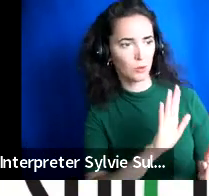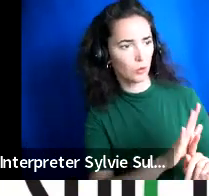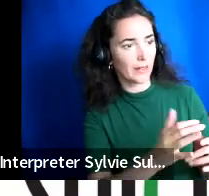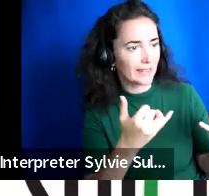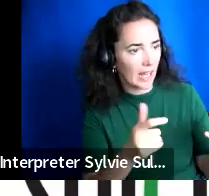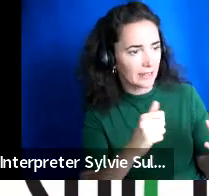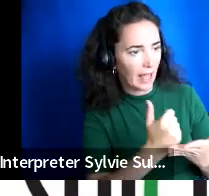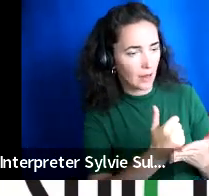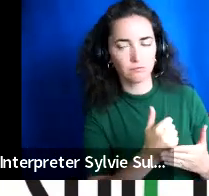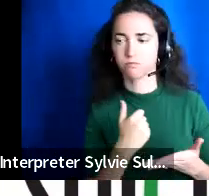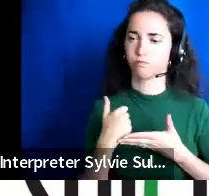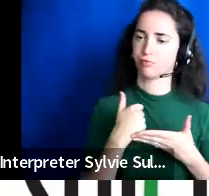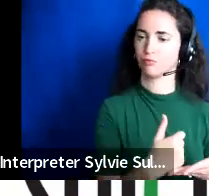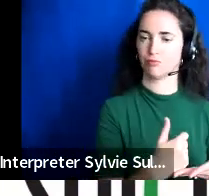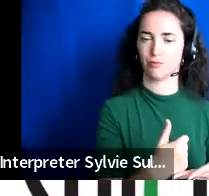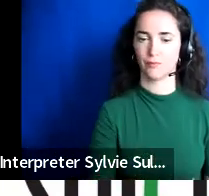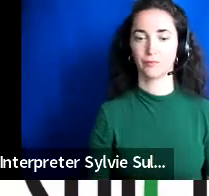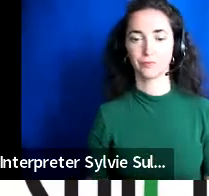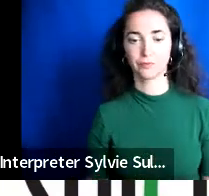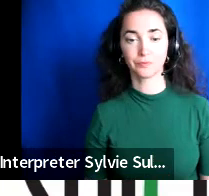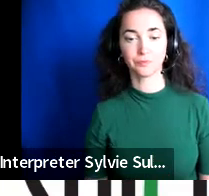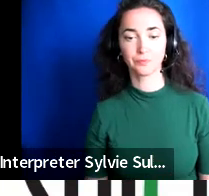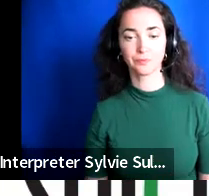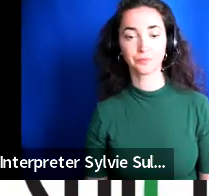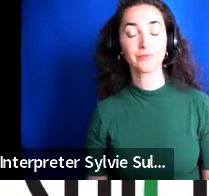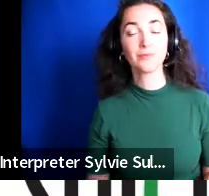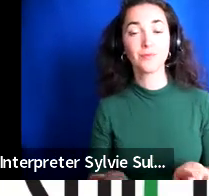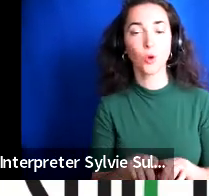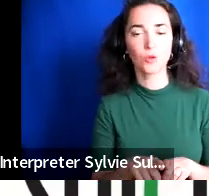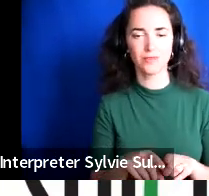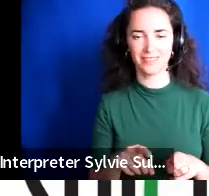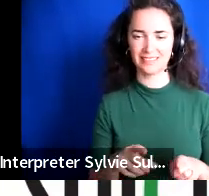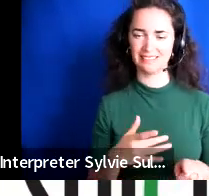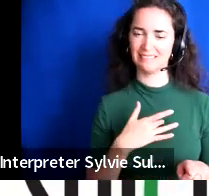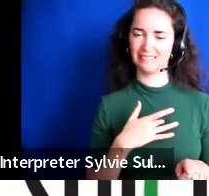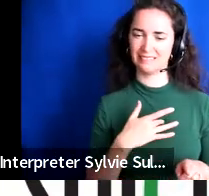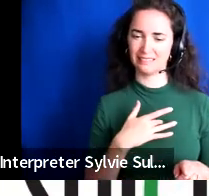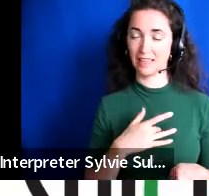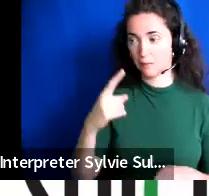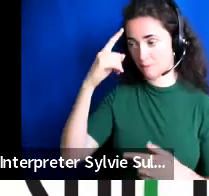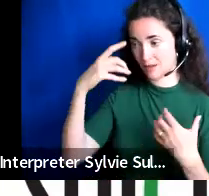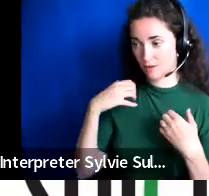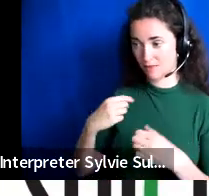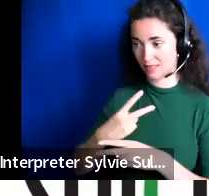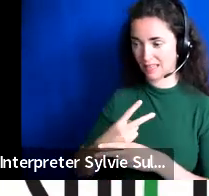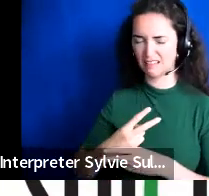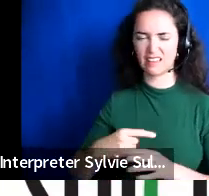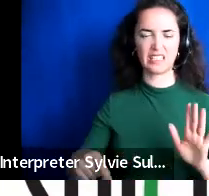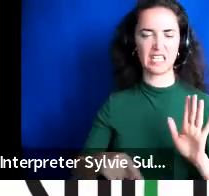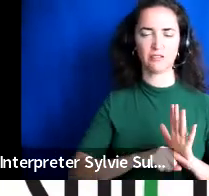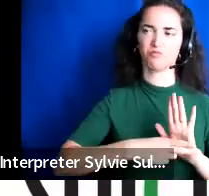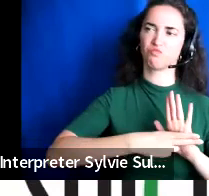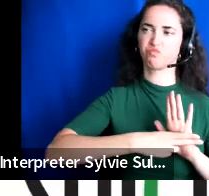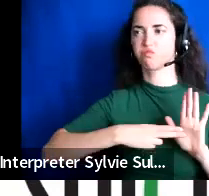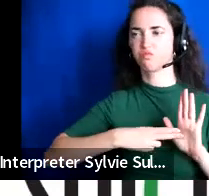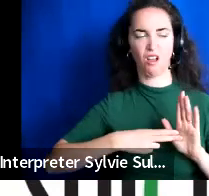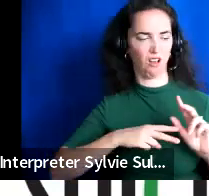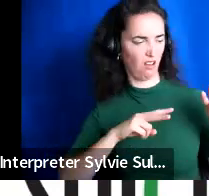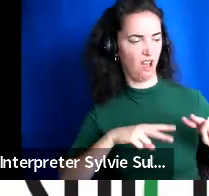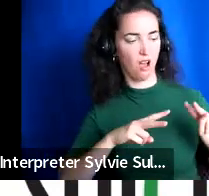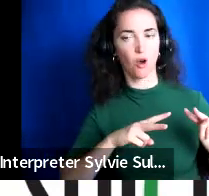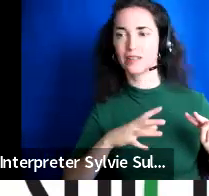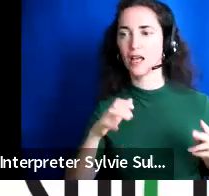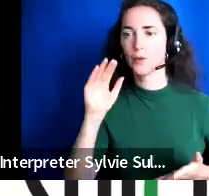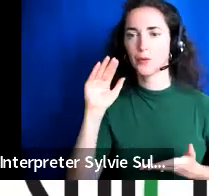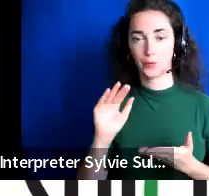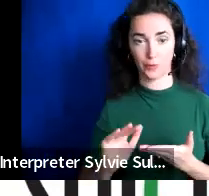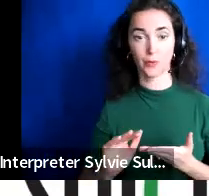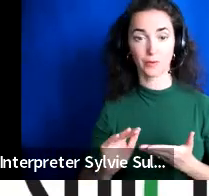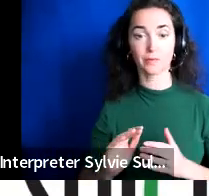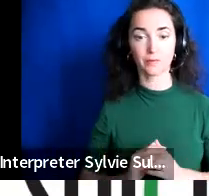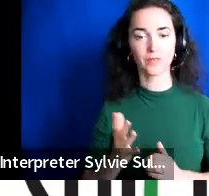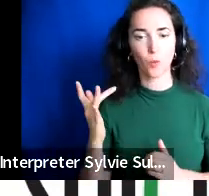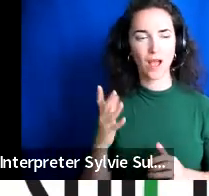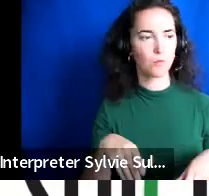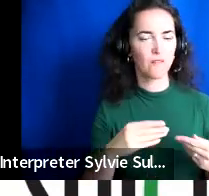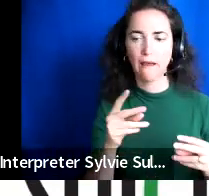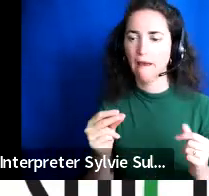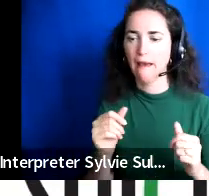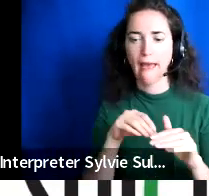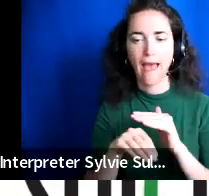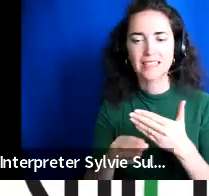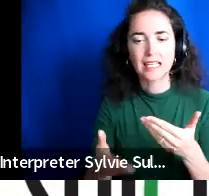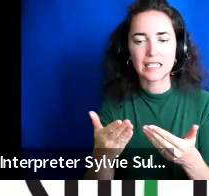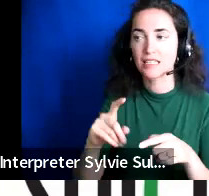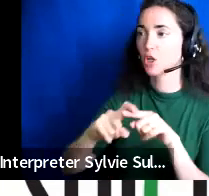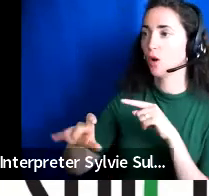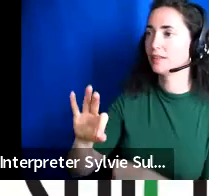And this also helps to end that stigma that continues to live, of accessing mental healthcare and be, and having a mental health or behavioral health condition when we make it as accessible as dialing 901 then